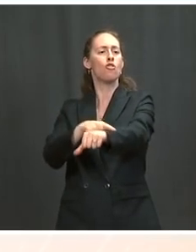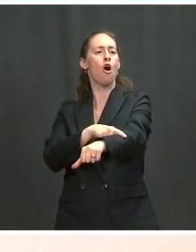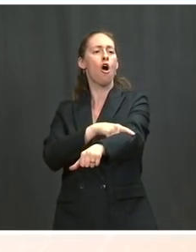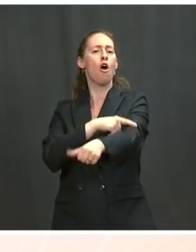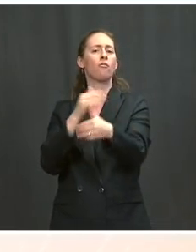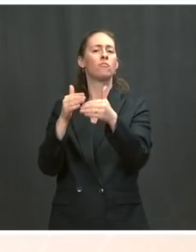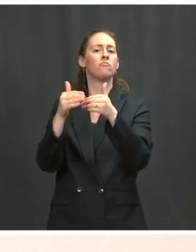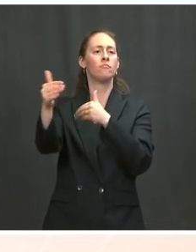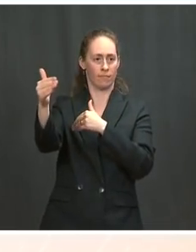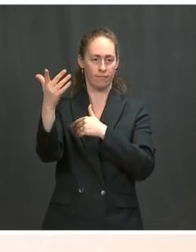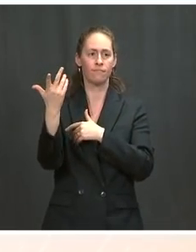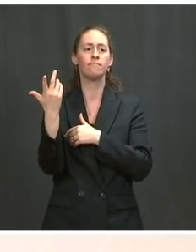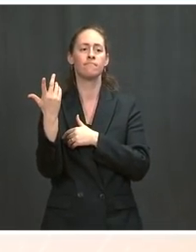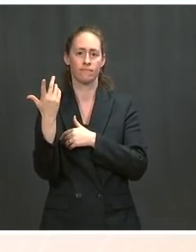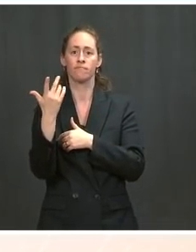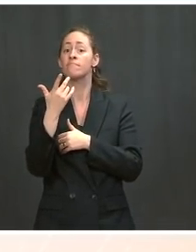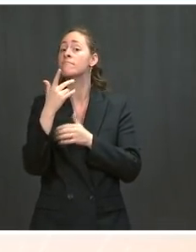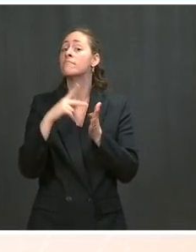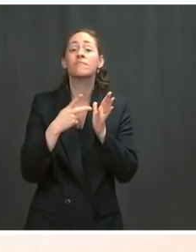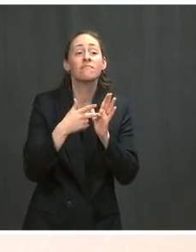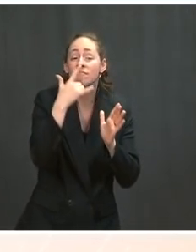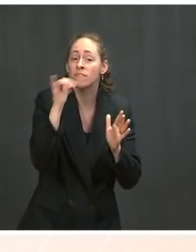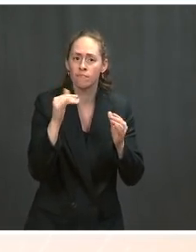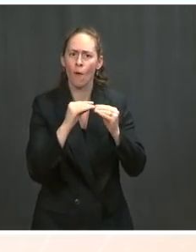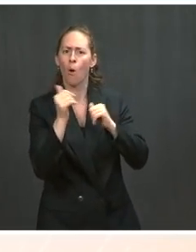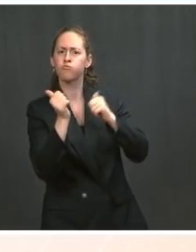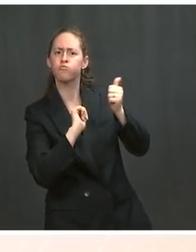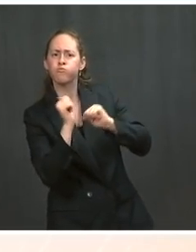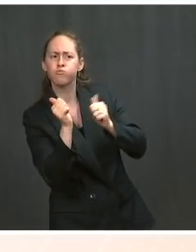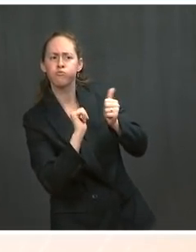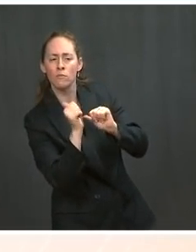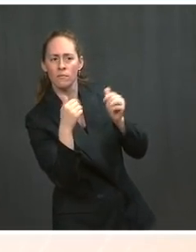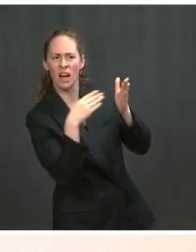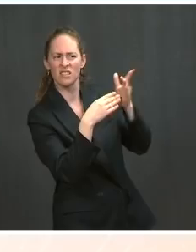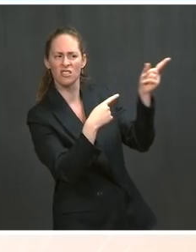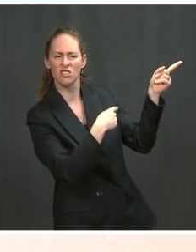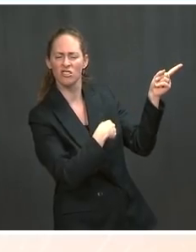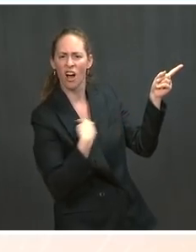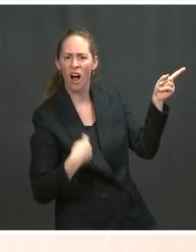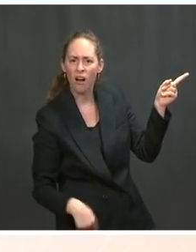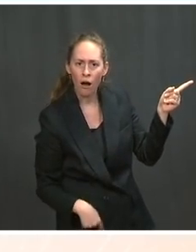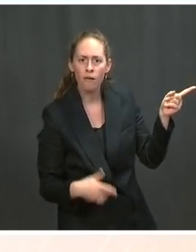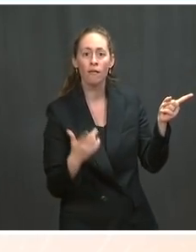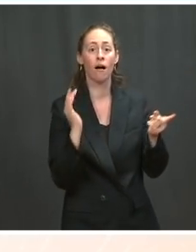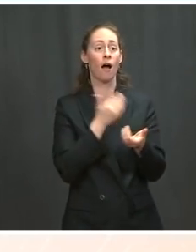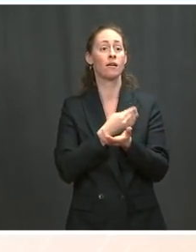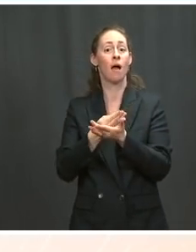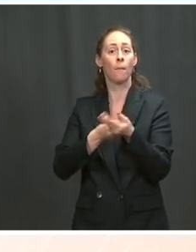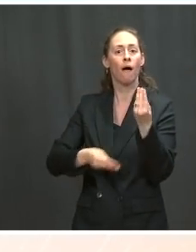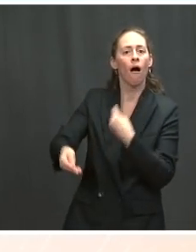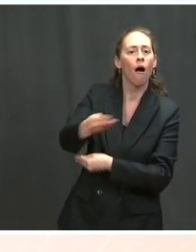So, you know, there's an argument to be made that we need to get through the -- continue to get through the crisis we're in,